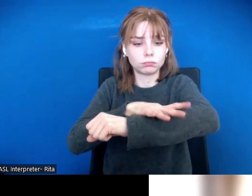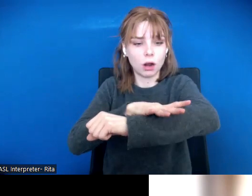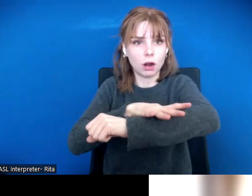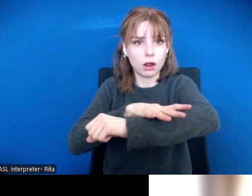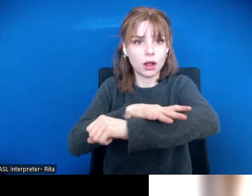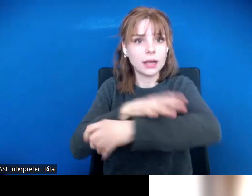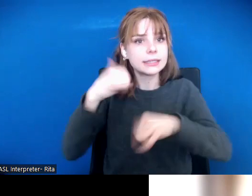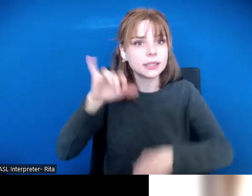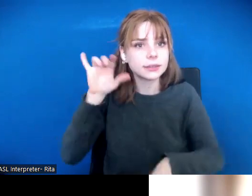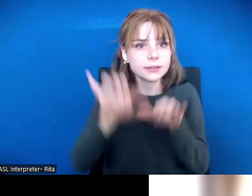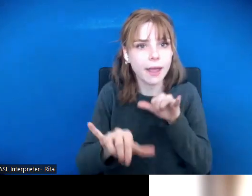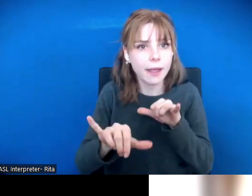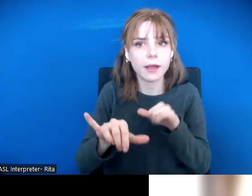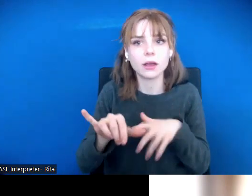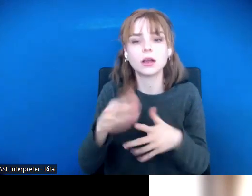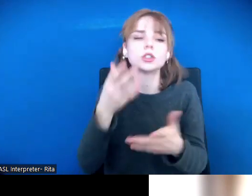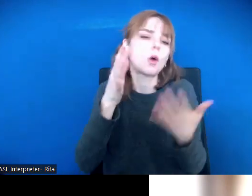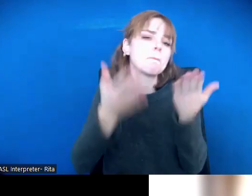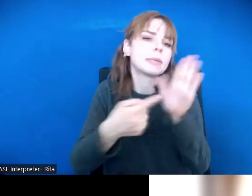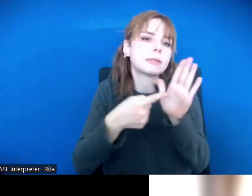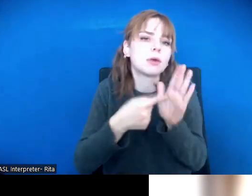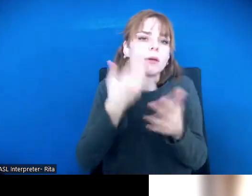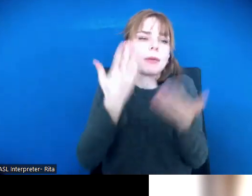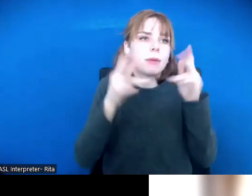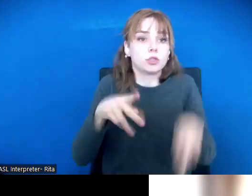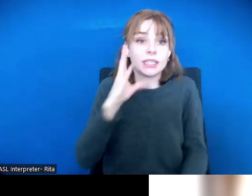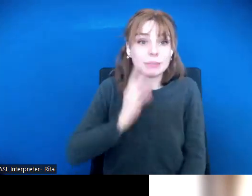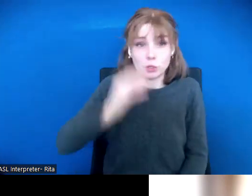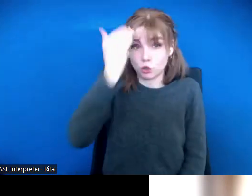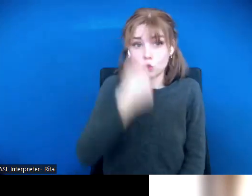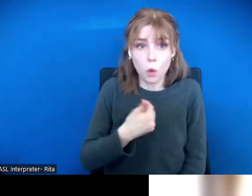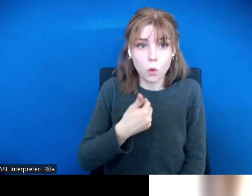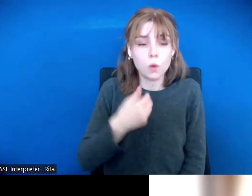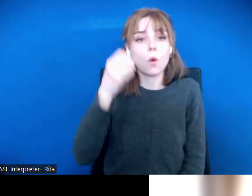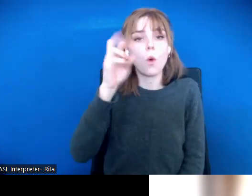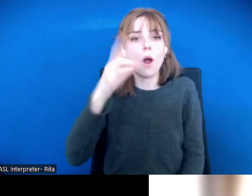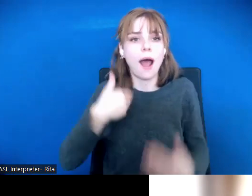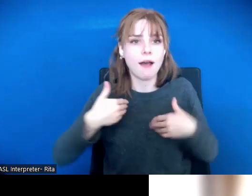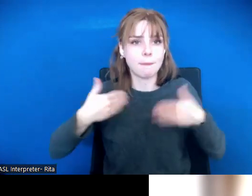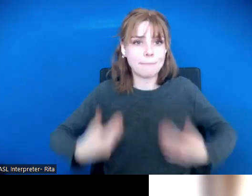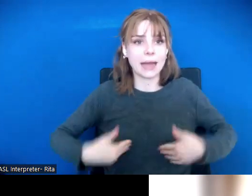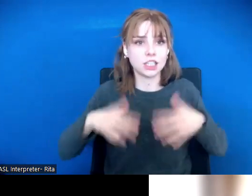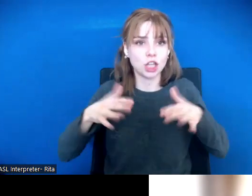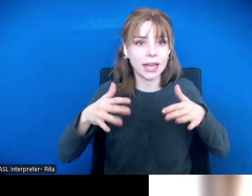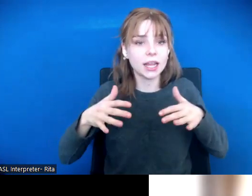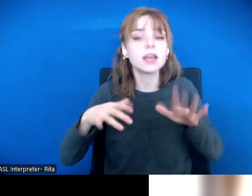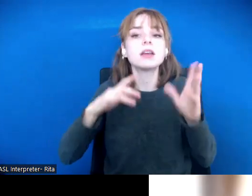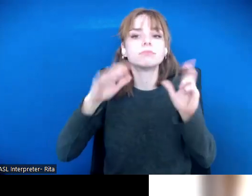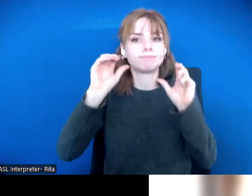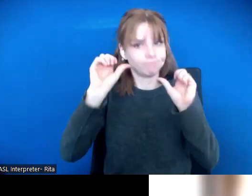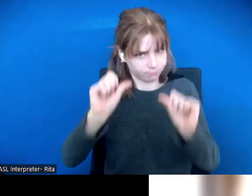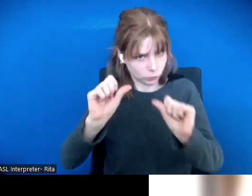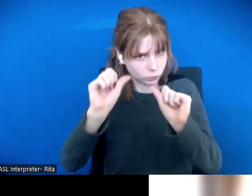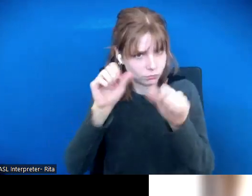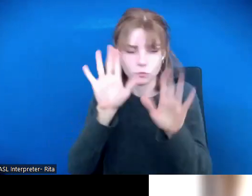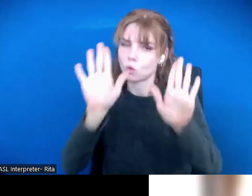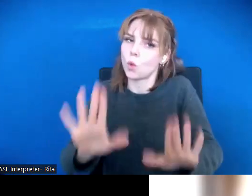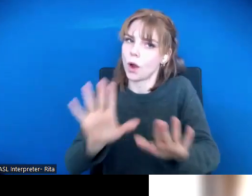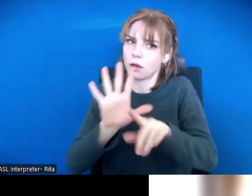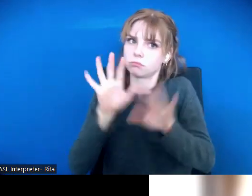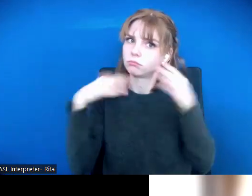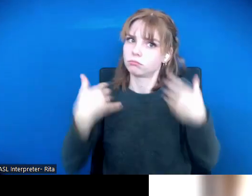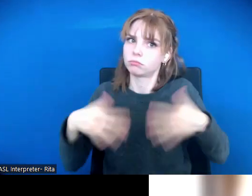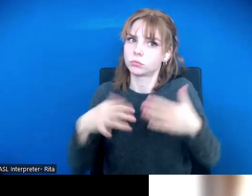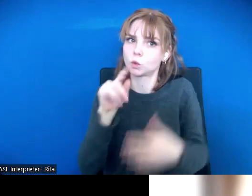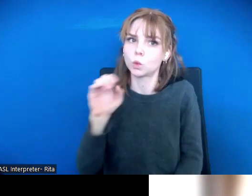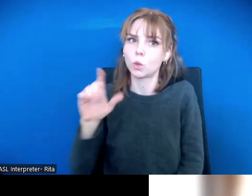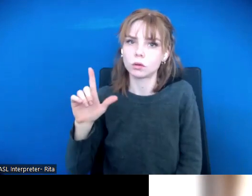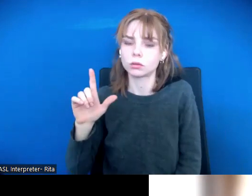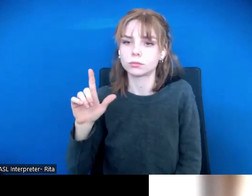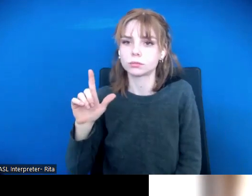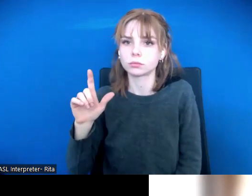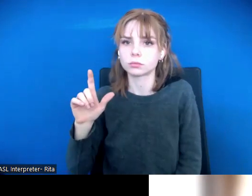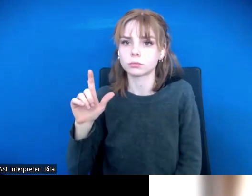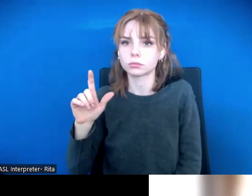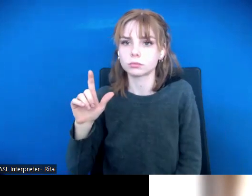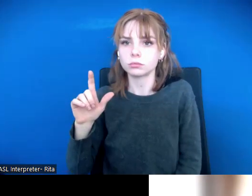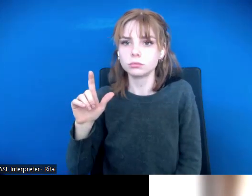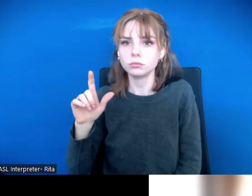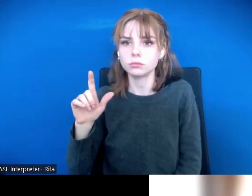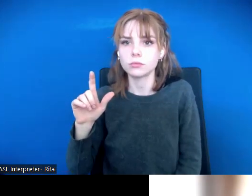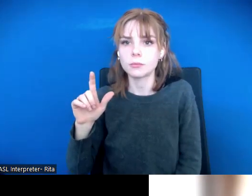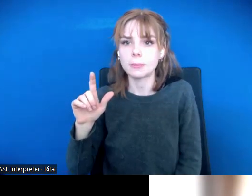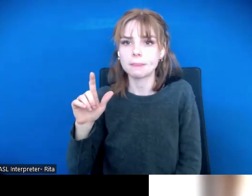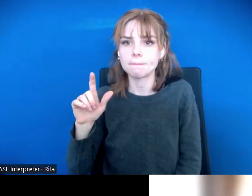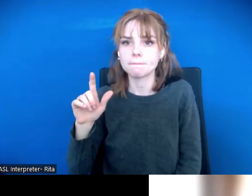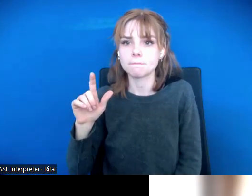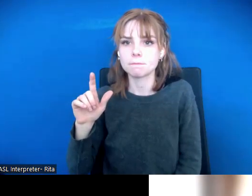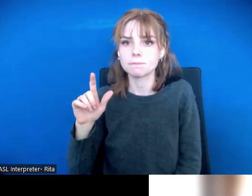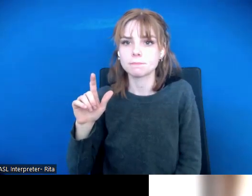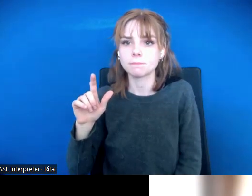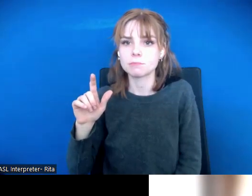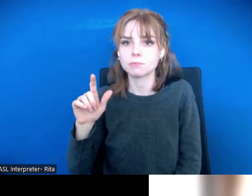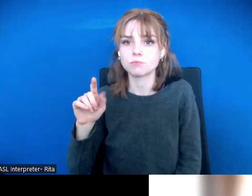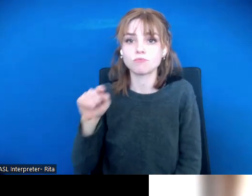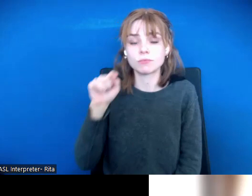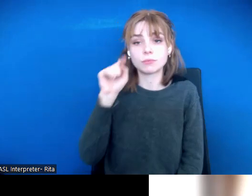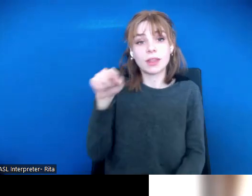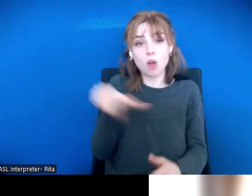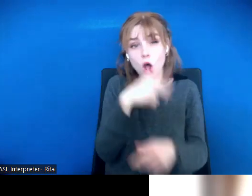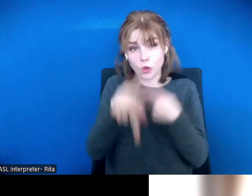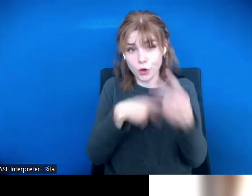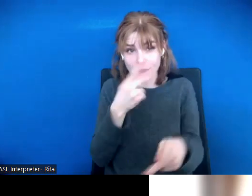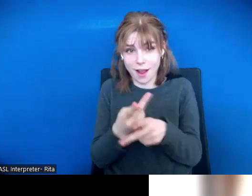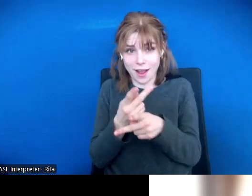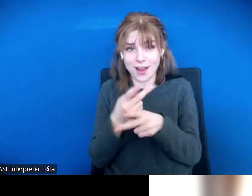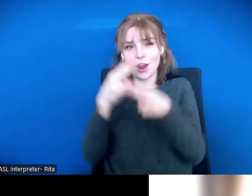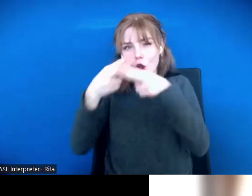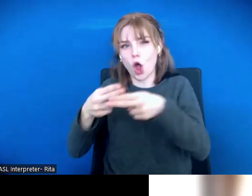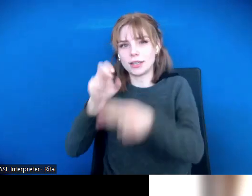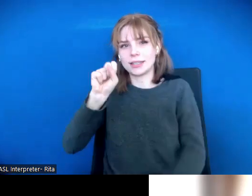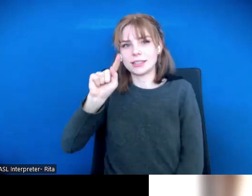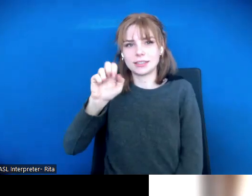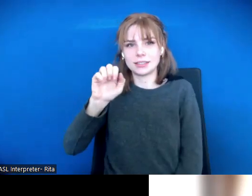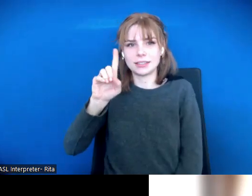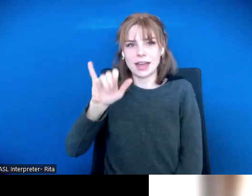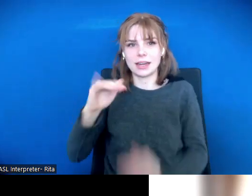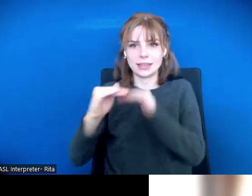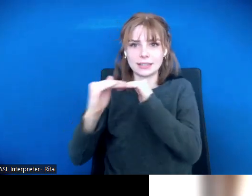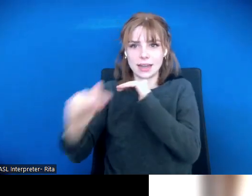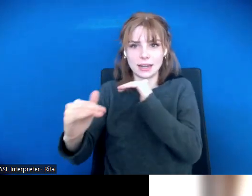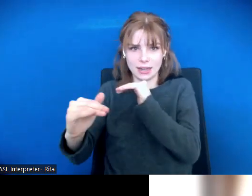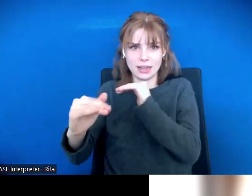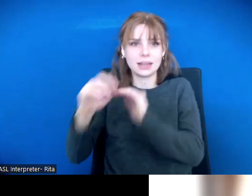plate doesn't shift around. I'm going to move my computer here to show you a few other things. I had mentioned the spoon. So, this is a gyroscoping spoon. And it comes in two styles. This particular one is called the Lift Wear Level. You could see as I move my hand, that spoon head stays level. Another nice feature with this is I can put my hand in there and I don't have to hold